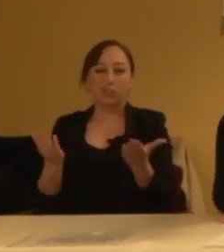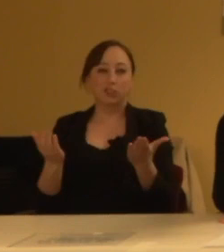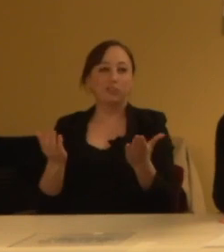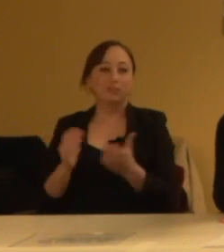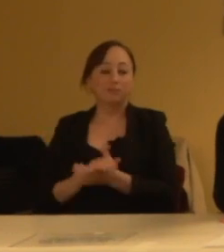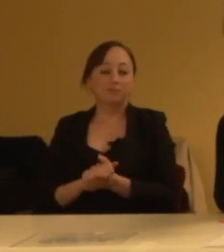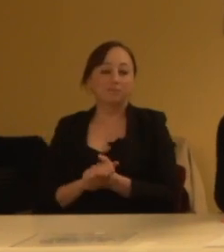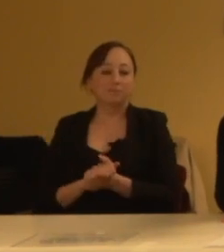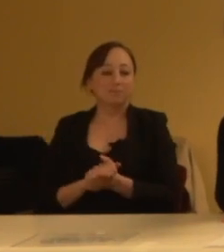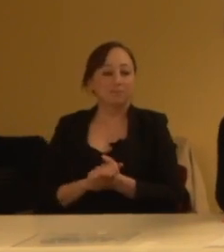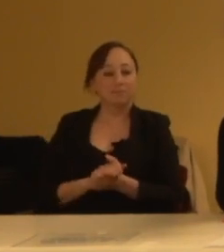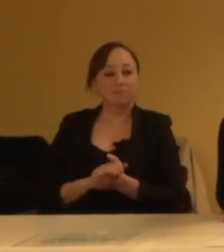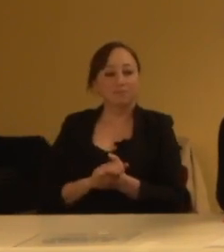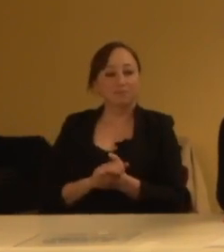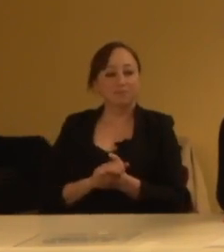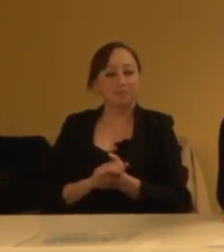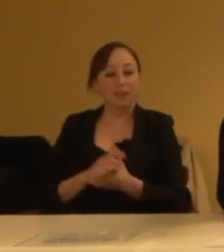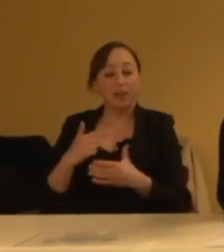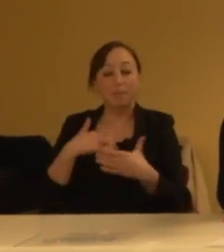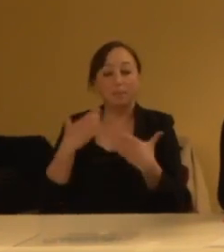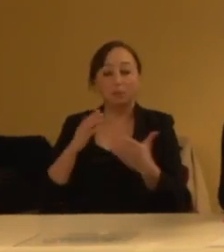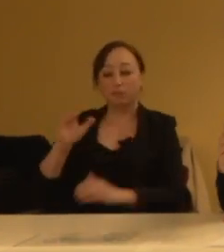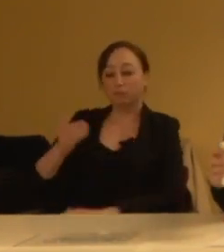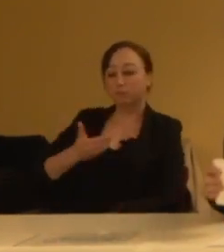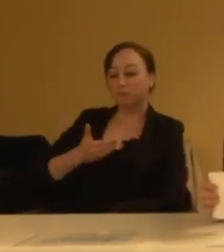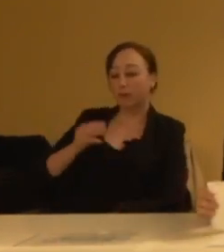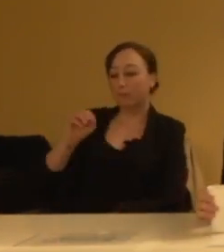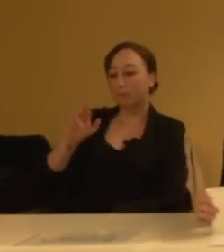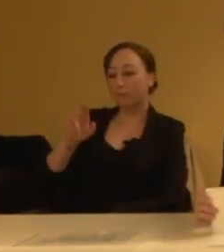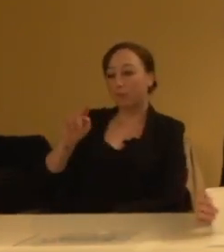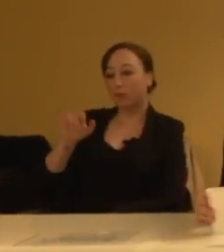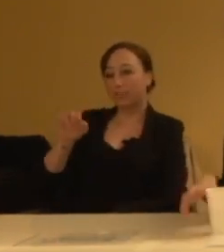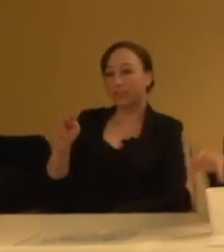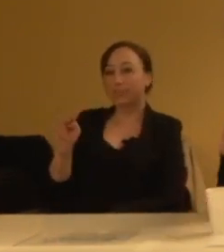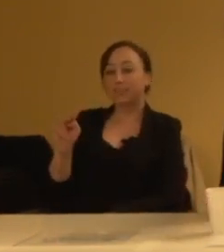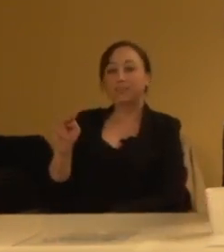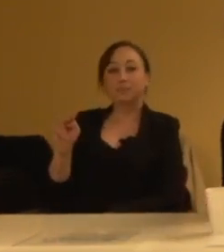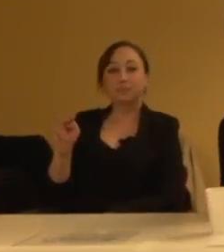I'm here to introduce Martine Kei Green-Rogers,